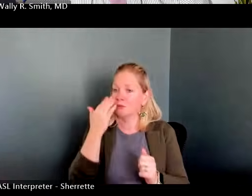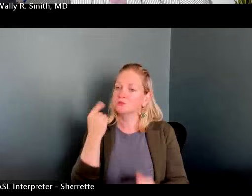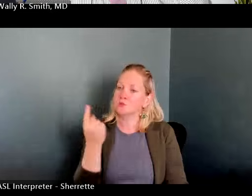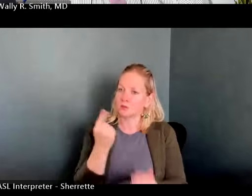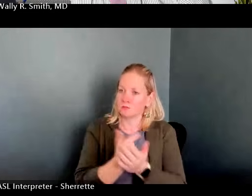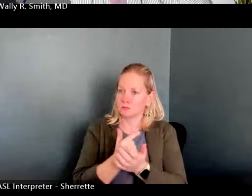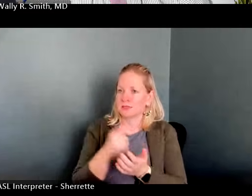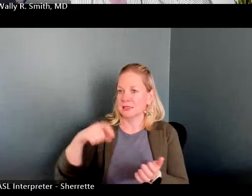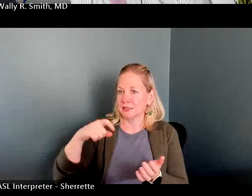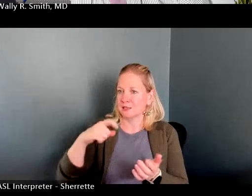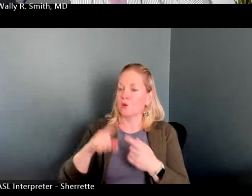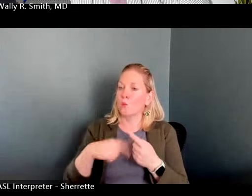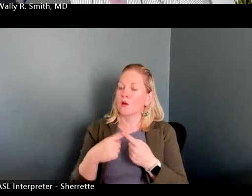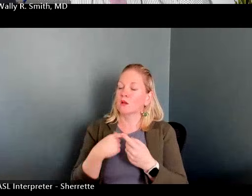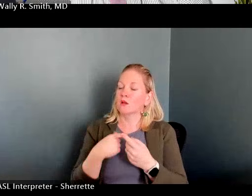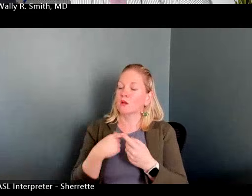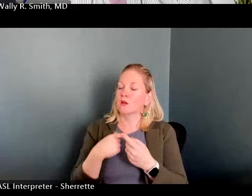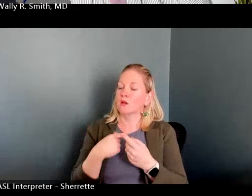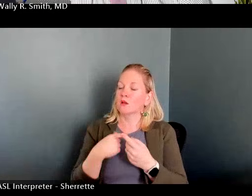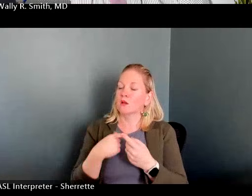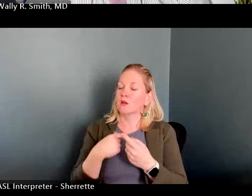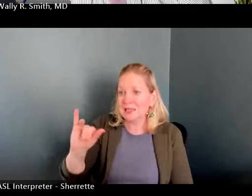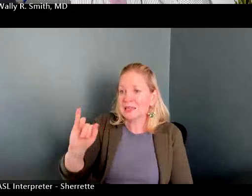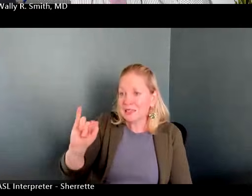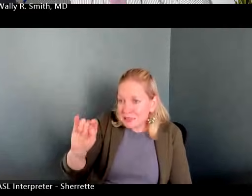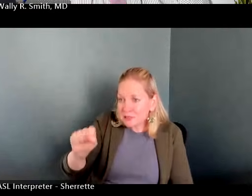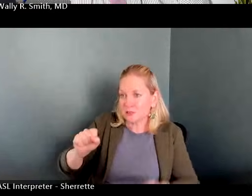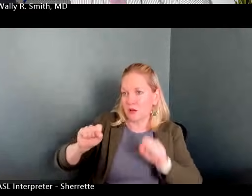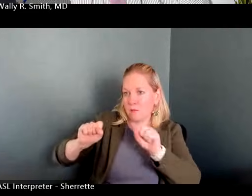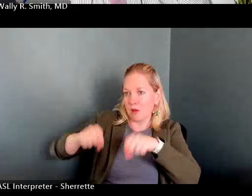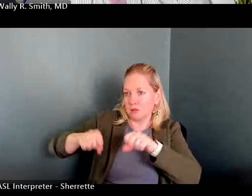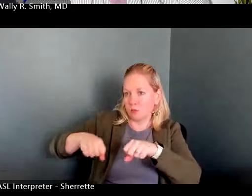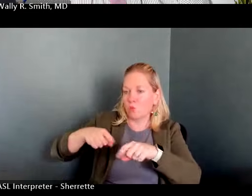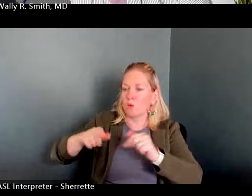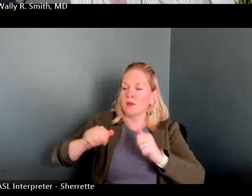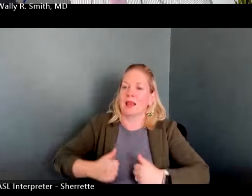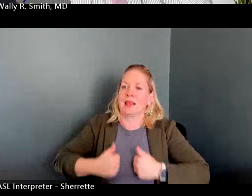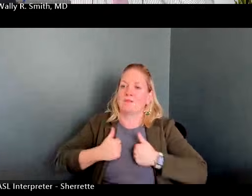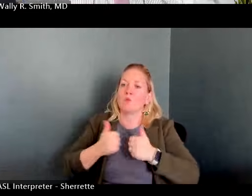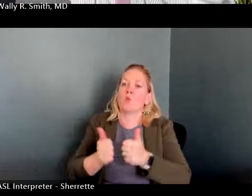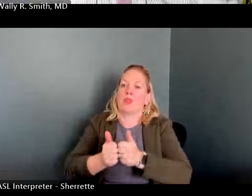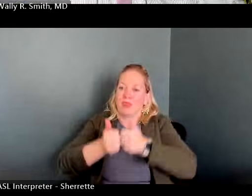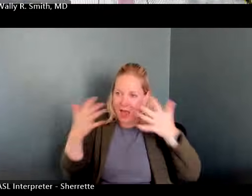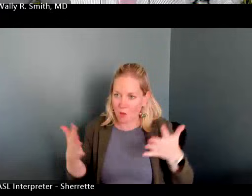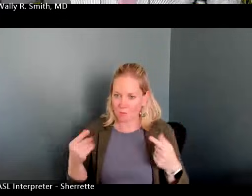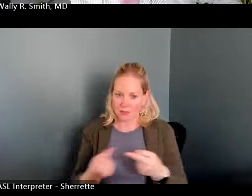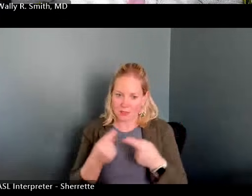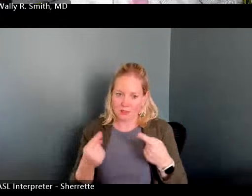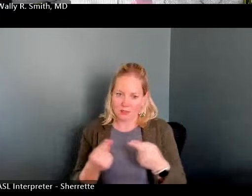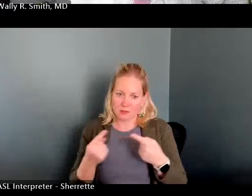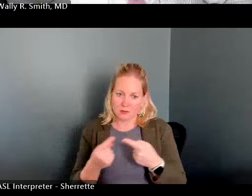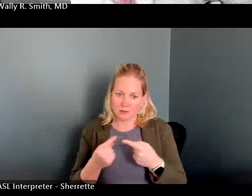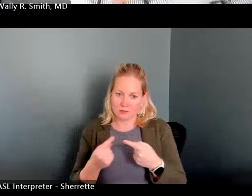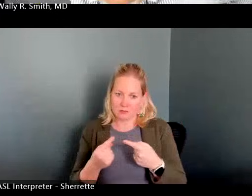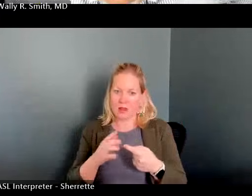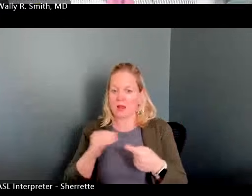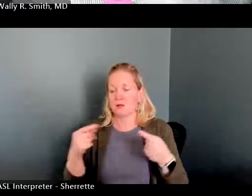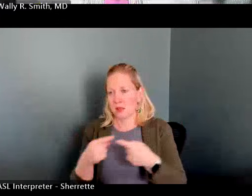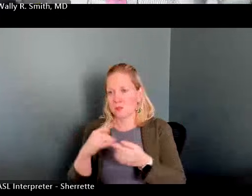There's a flood of tears when I say that. Because even people who have accepted that they probably